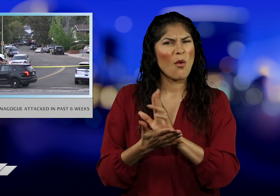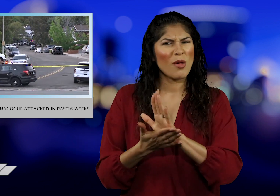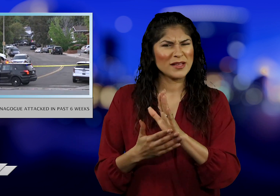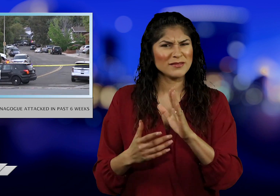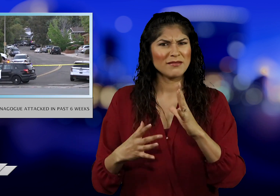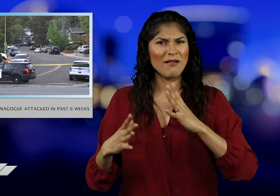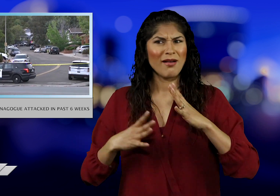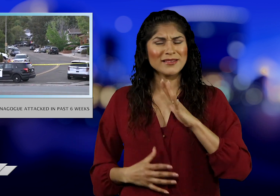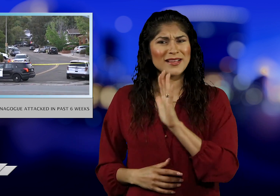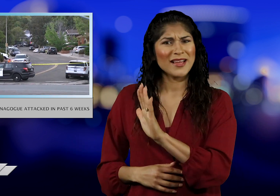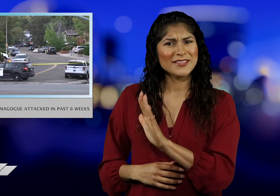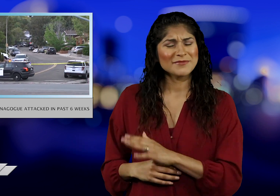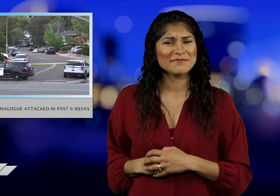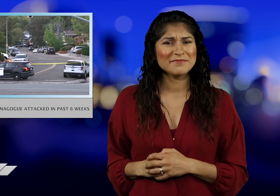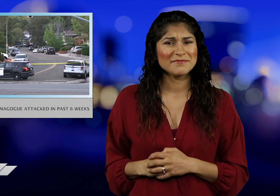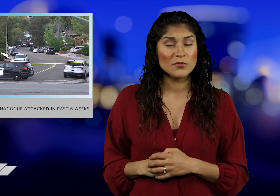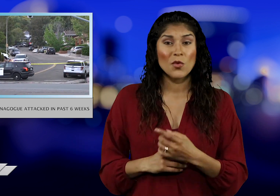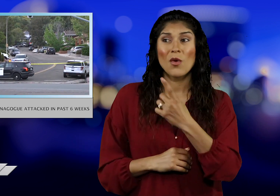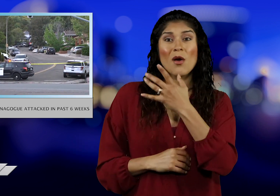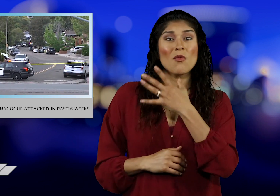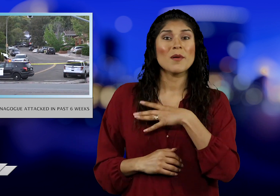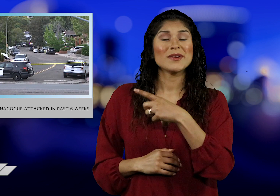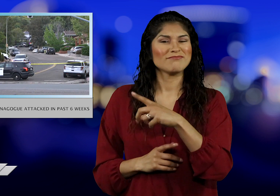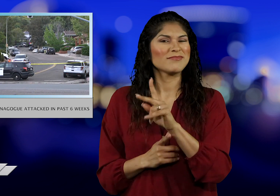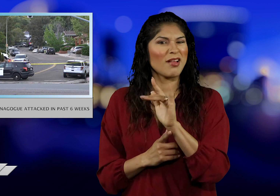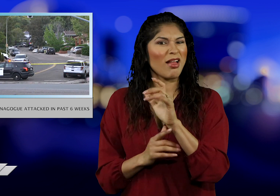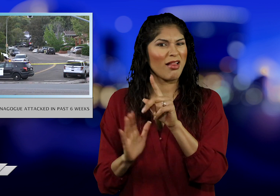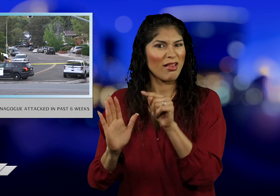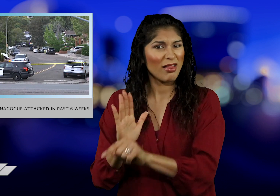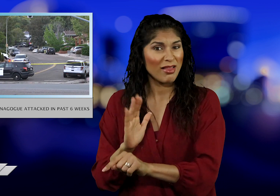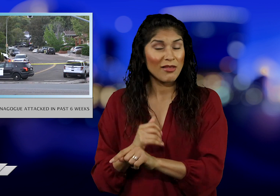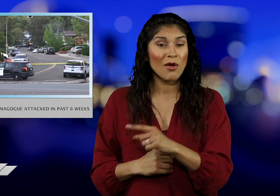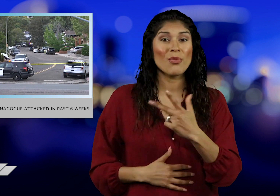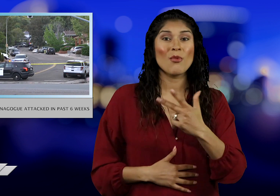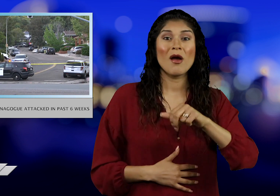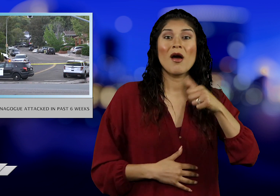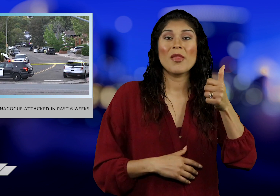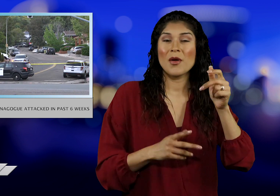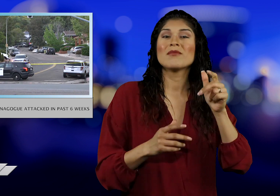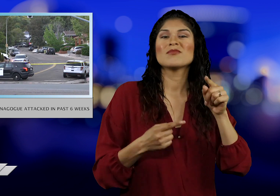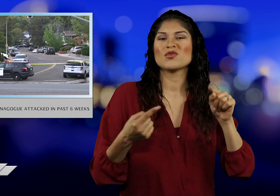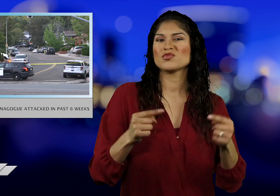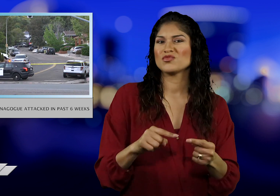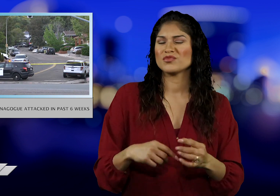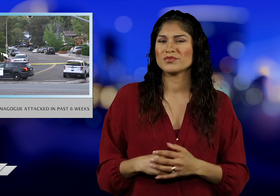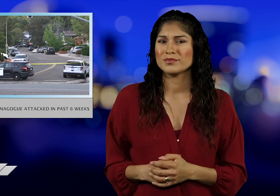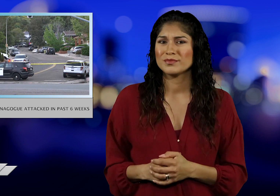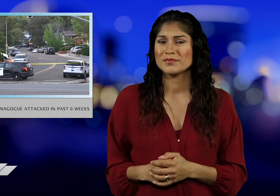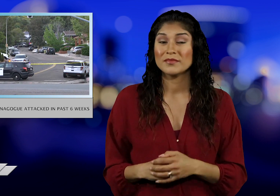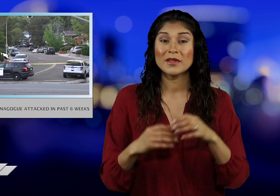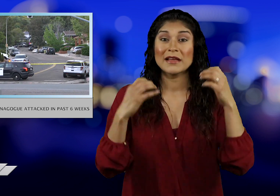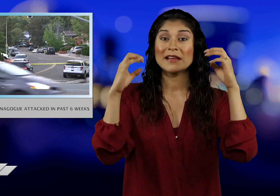on the Jewish calendar. One woman was killed, three others wounded.